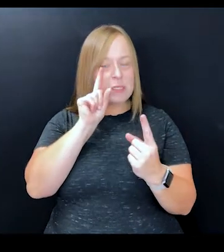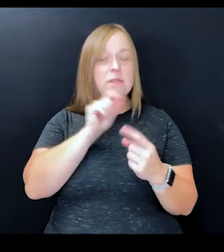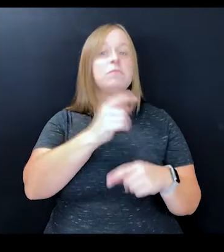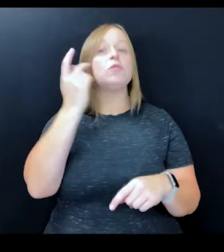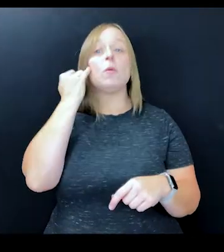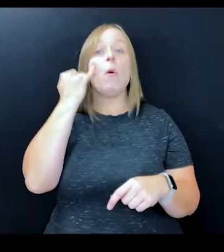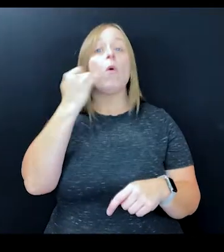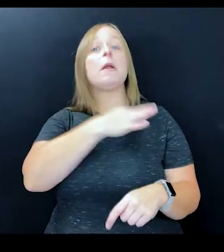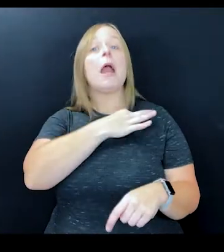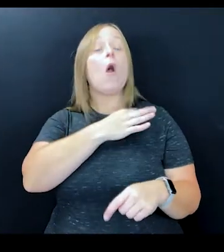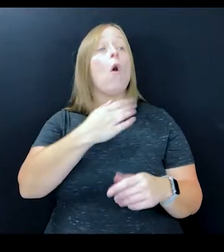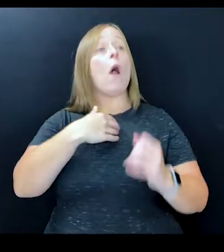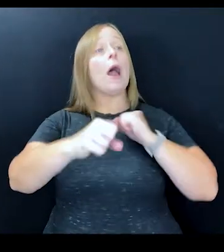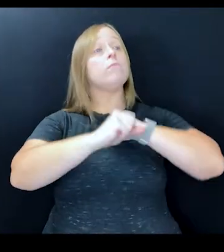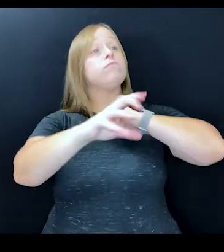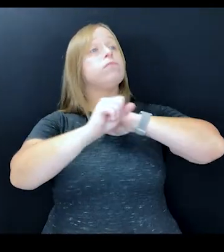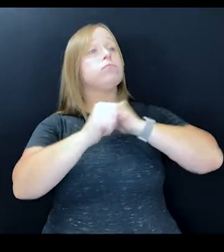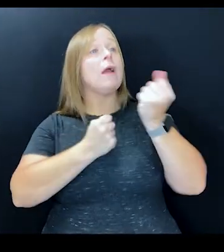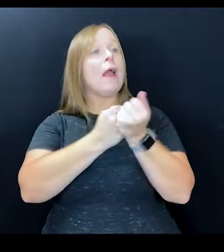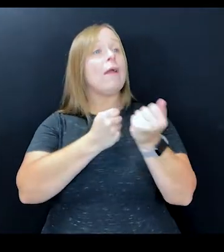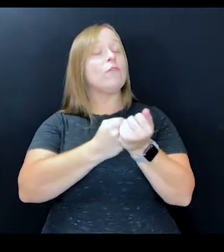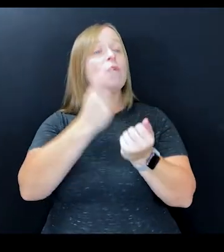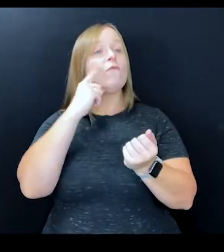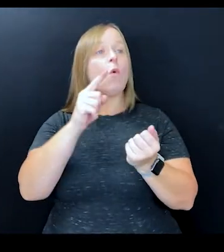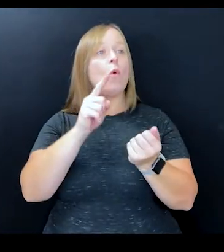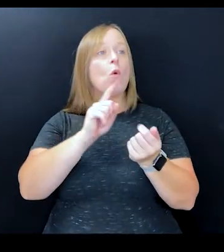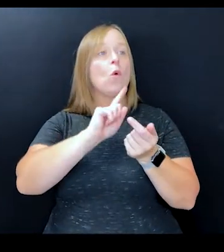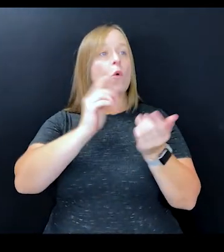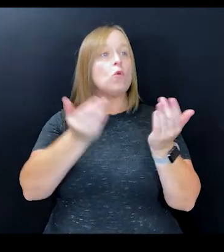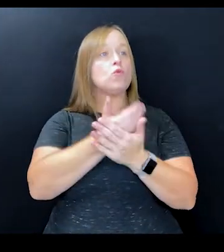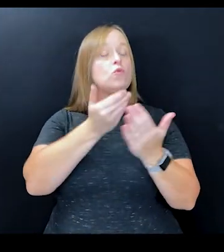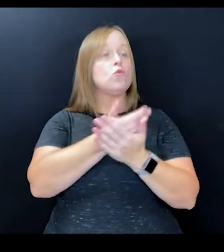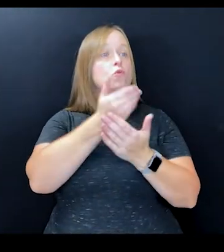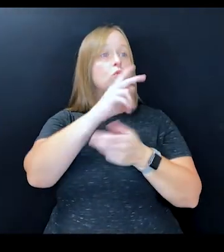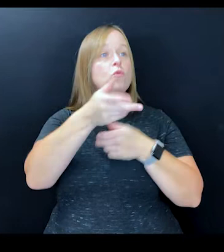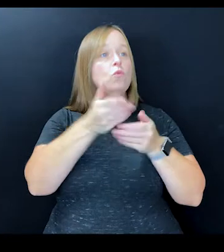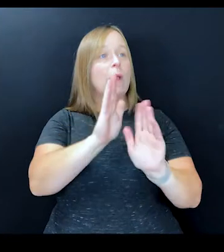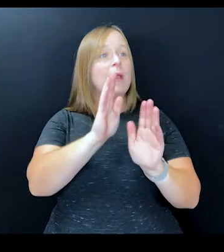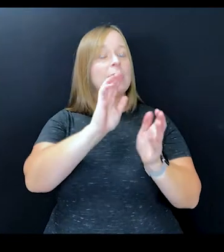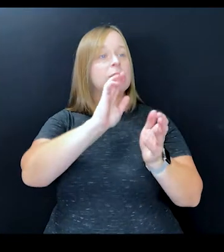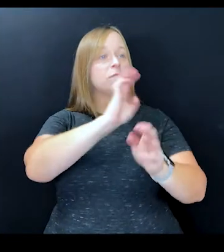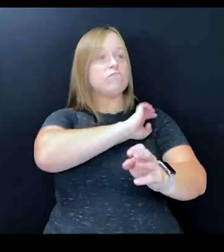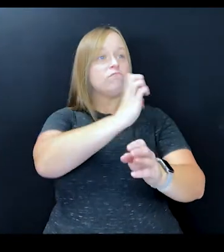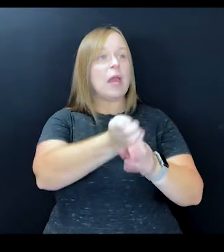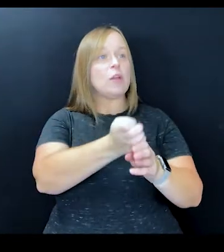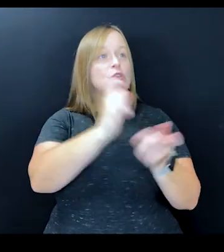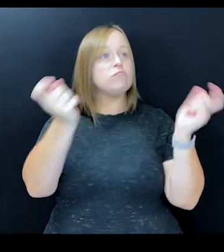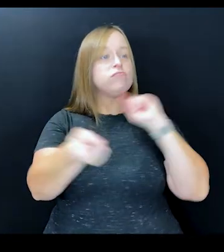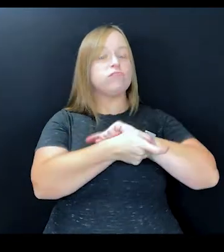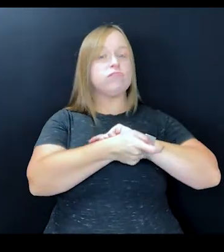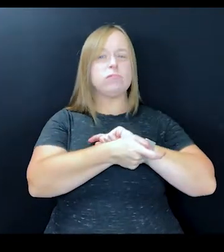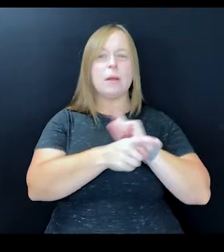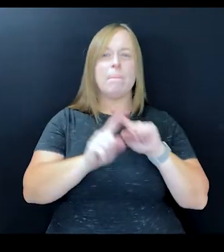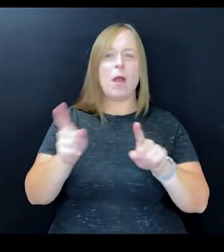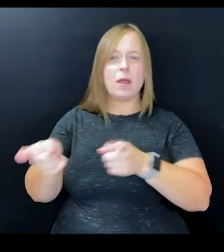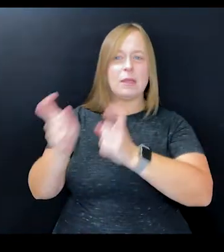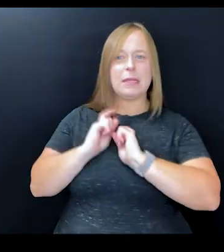if a candidate says that they are an advocate for renewable energy, but they received a lot of campaign donations